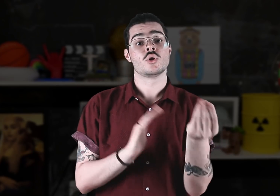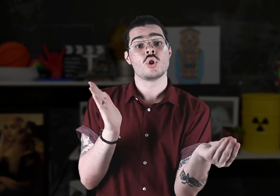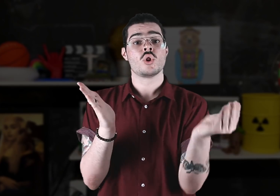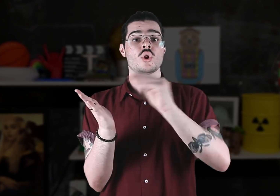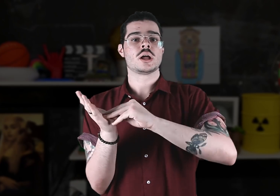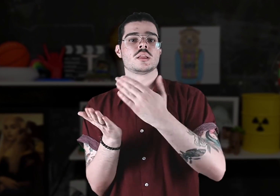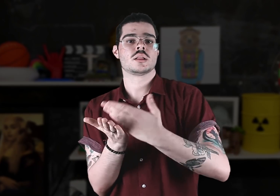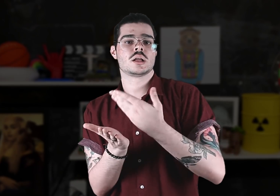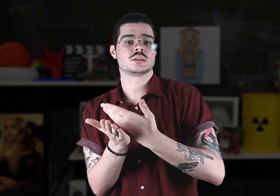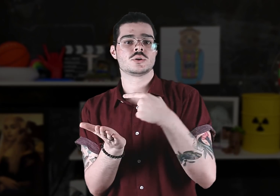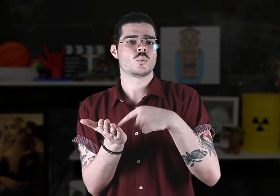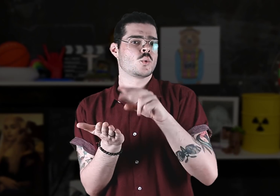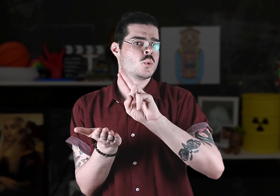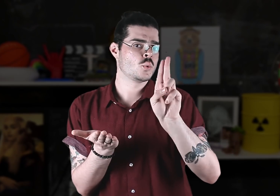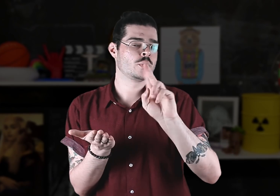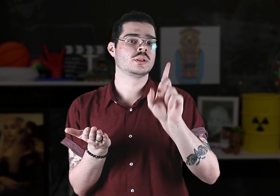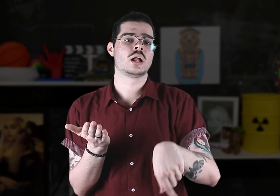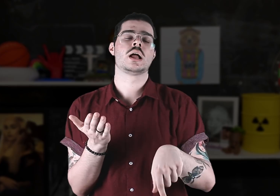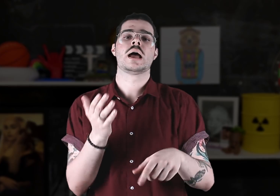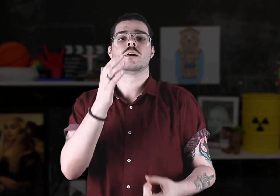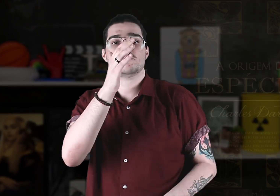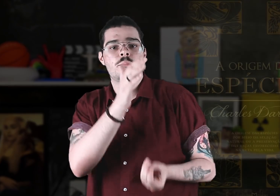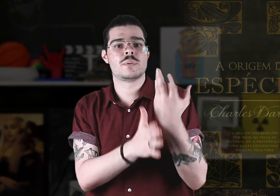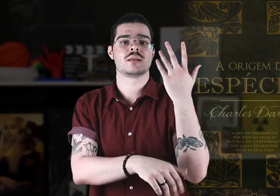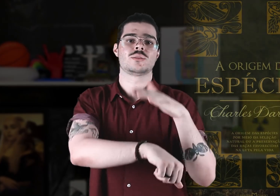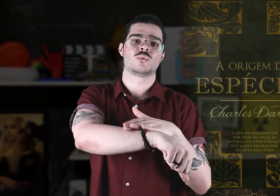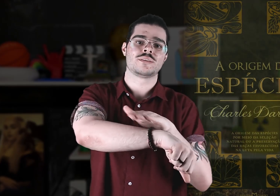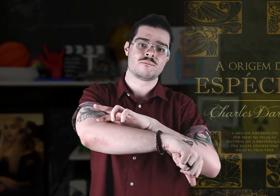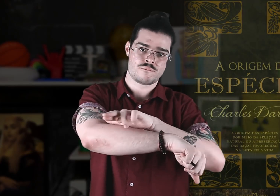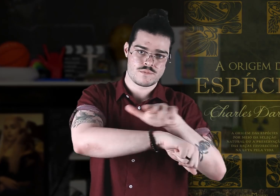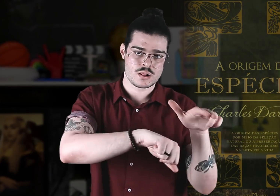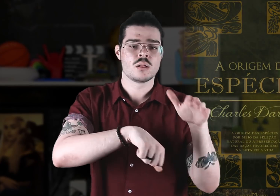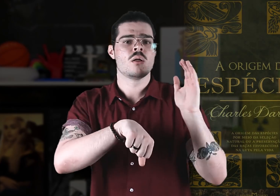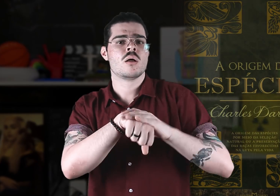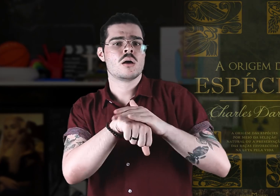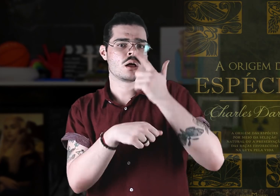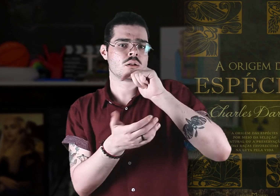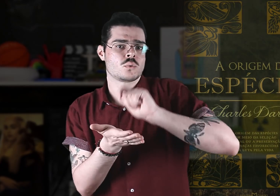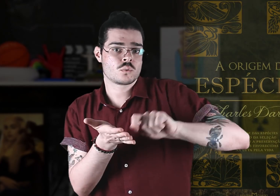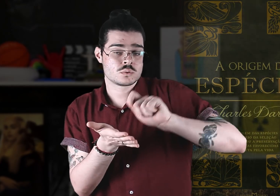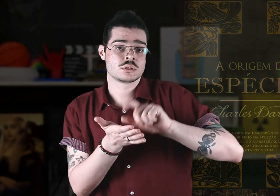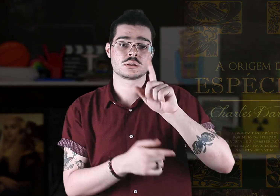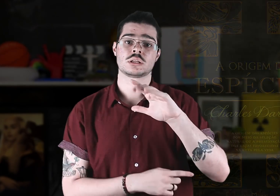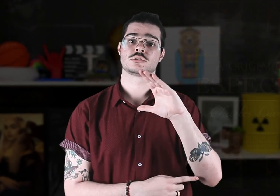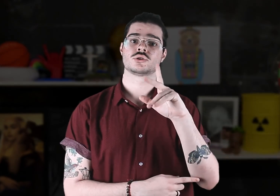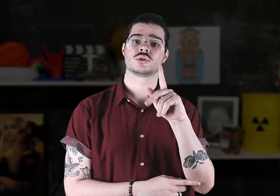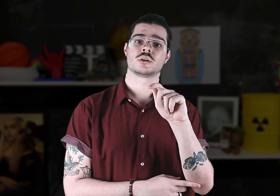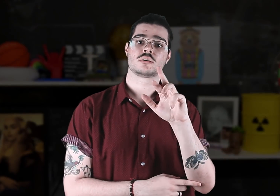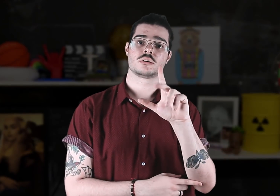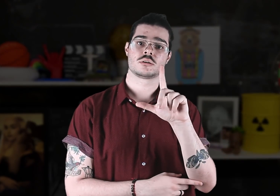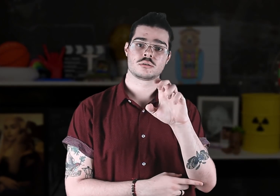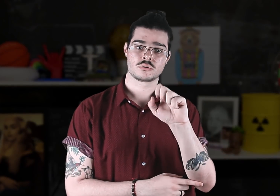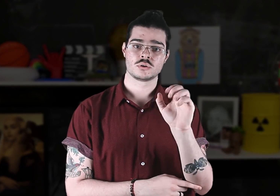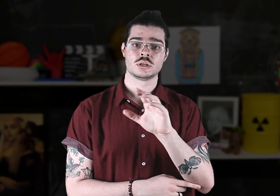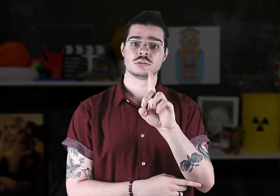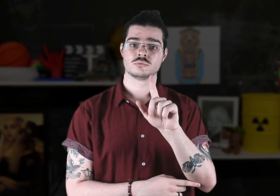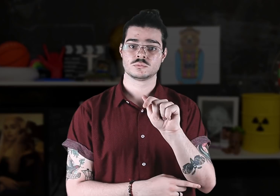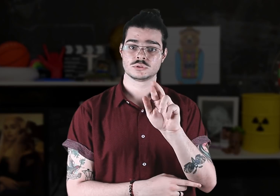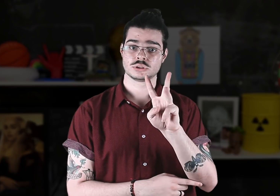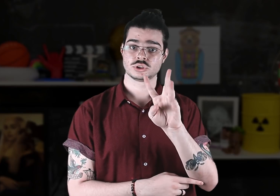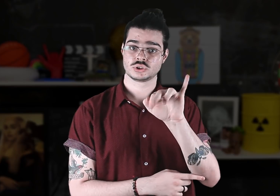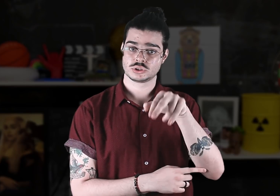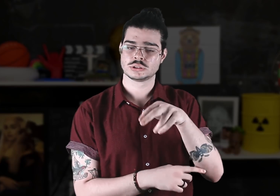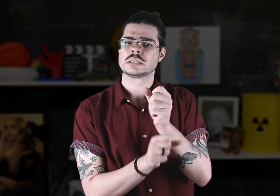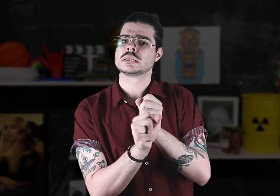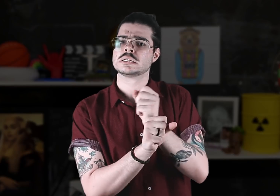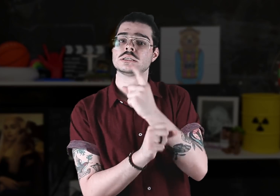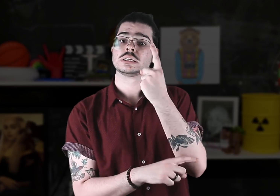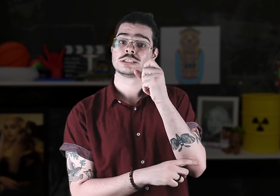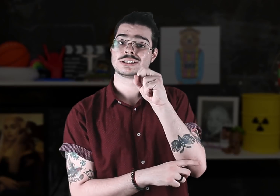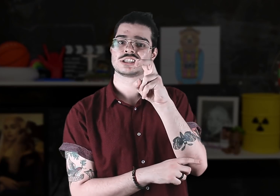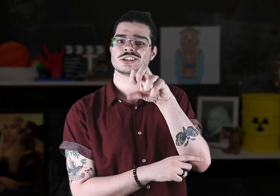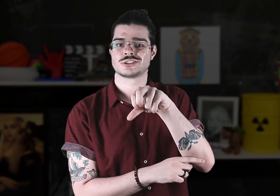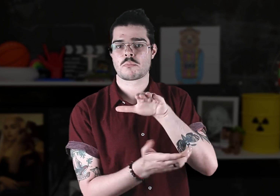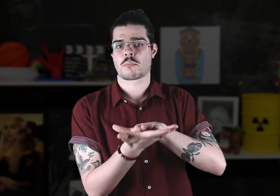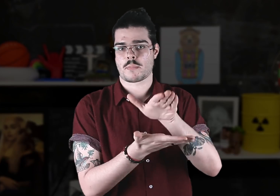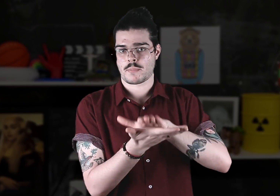and mentioned in the book “The Origin of Species” by Charles Darwin himself, 1859.